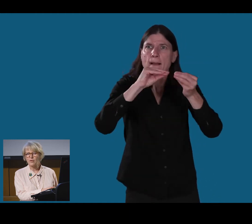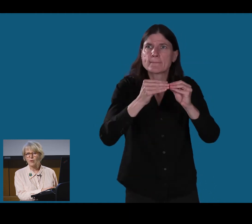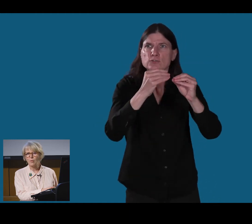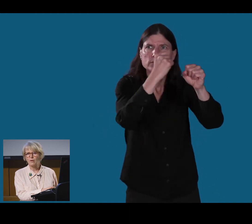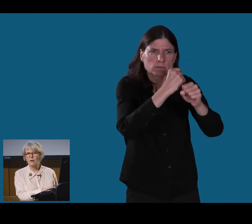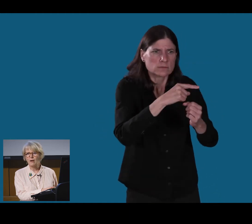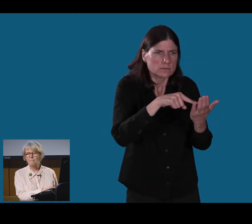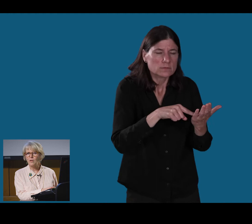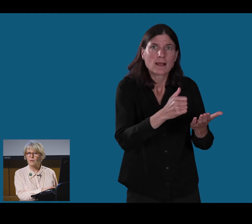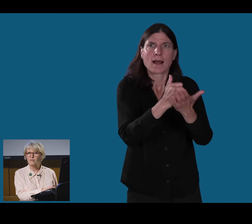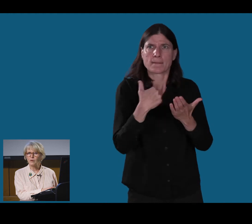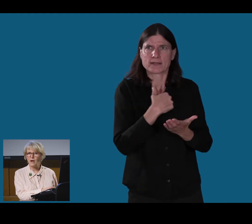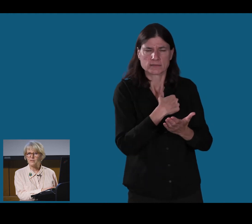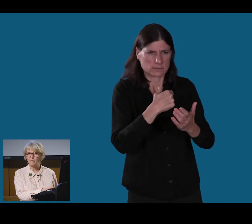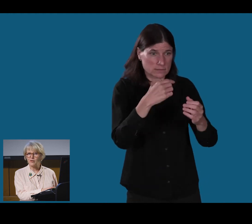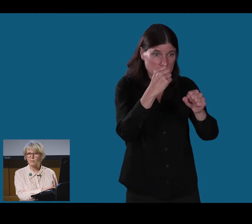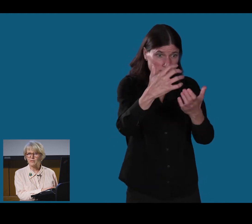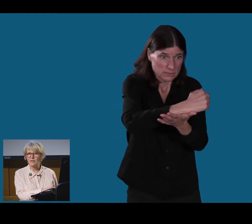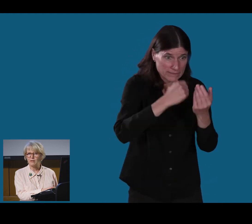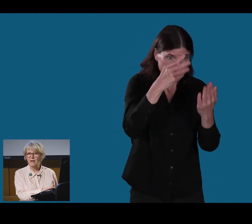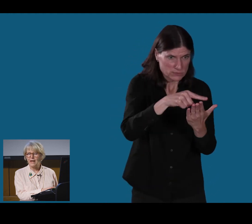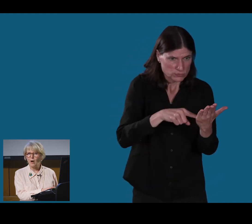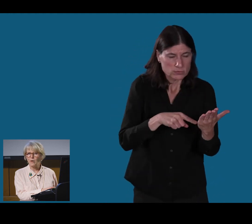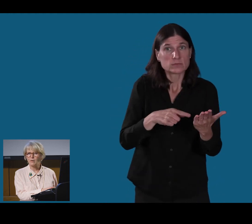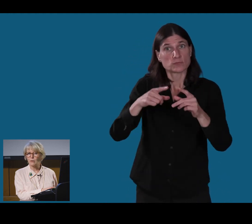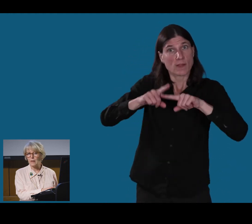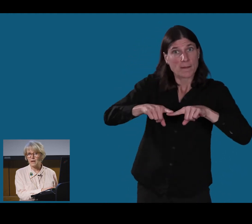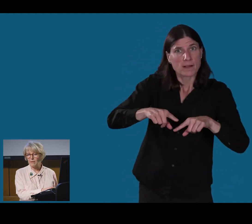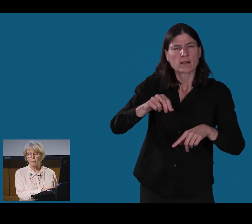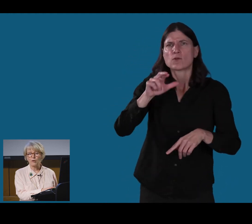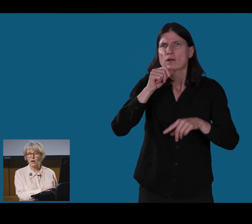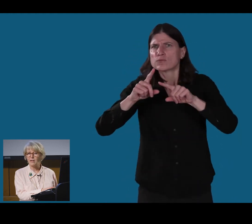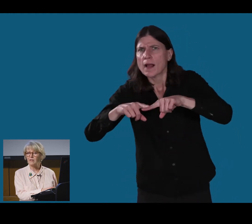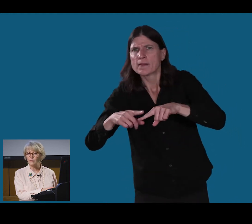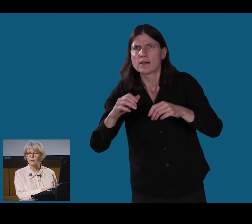And so knowing different kinds of measurement and how we can rely on them or not is really